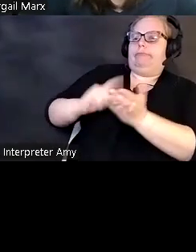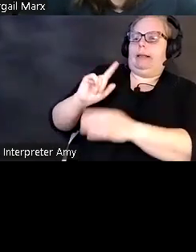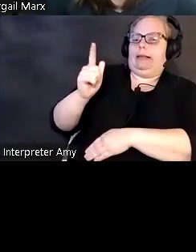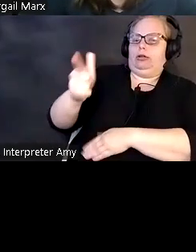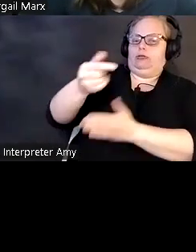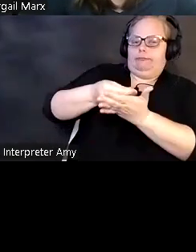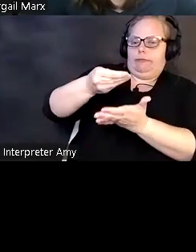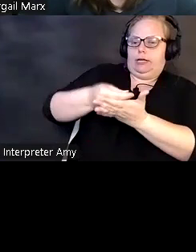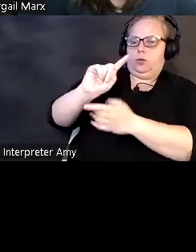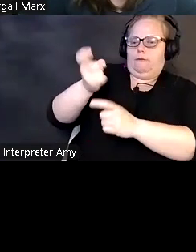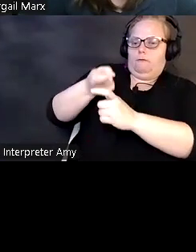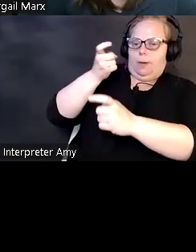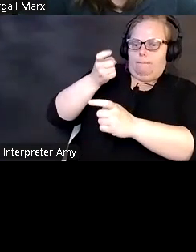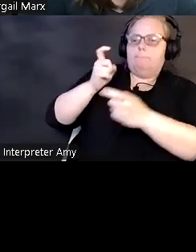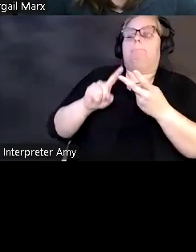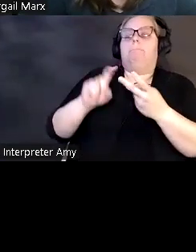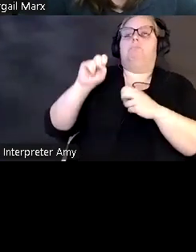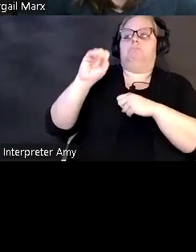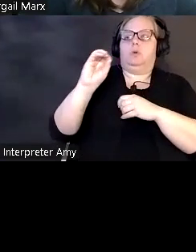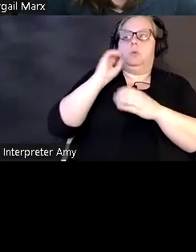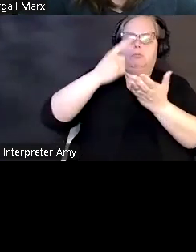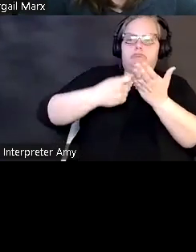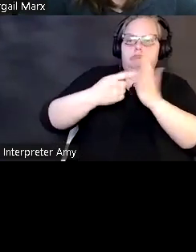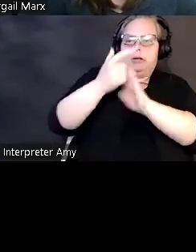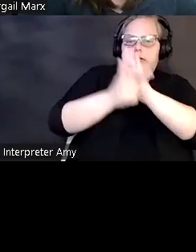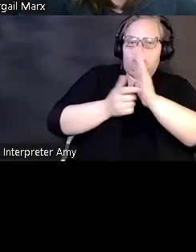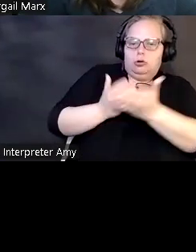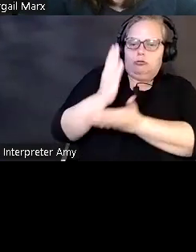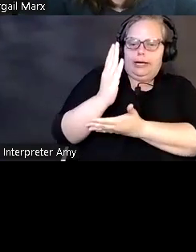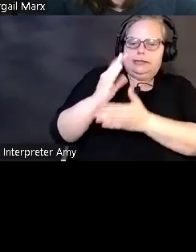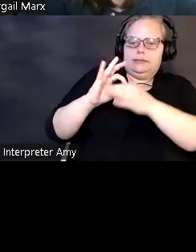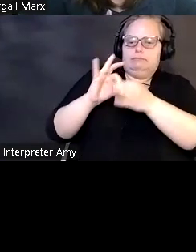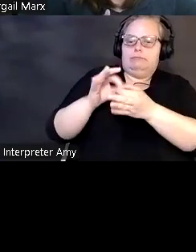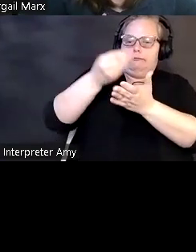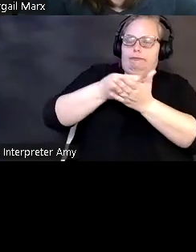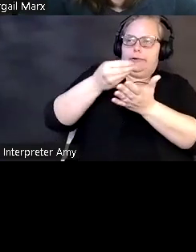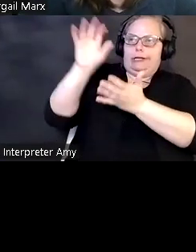so we'll talk a little bit about some of the legal rights related to funding and obtaining AAC then.